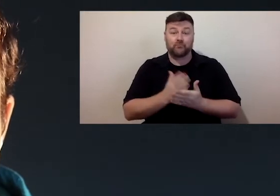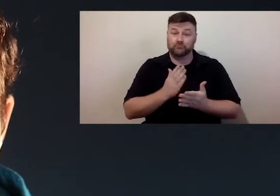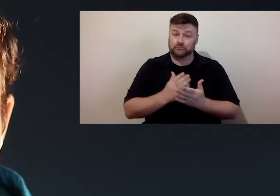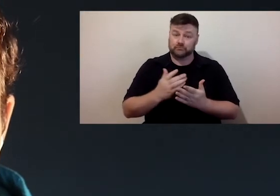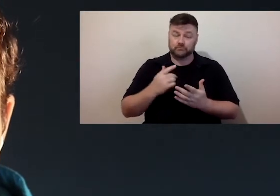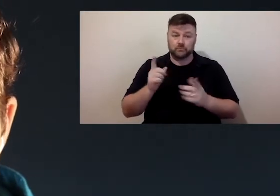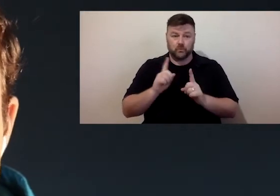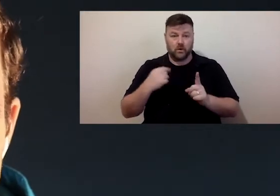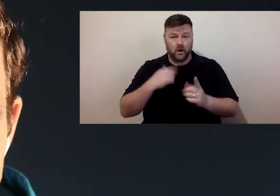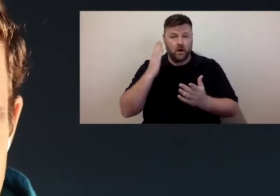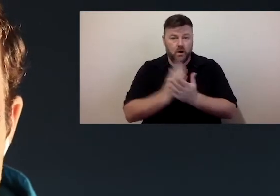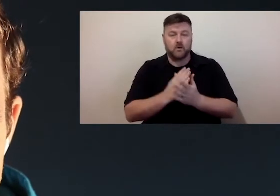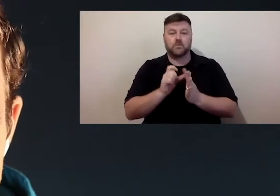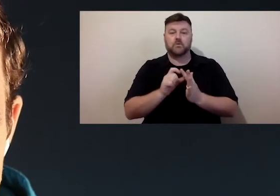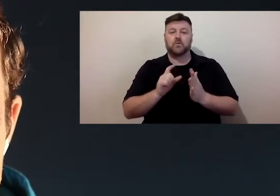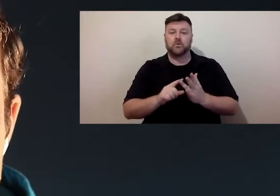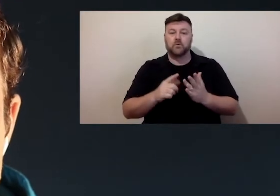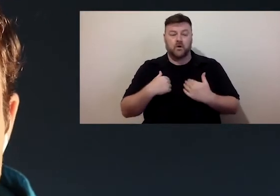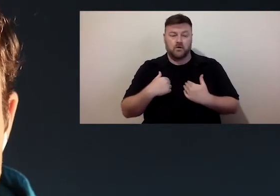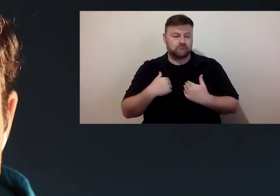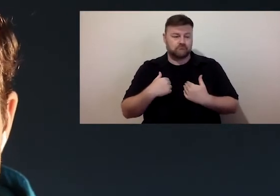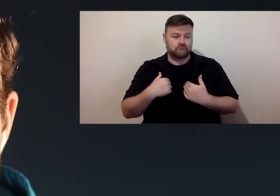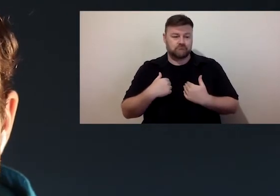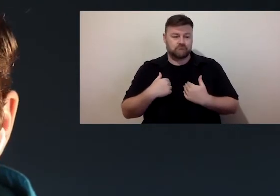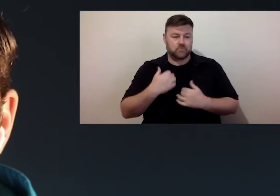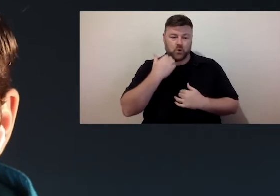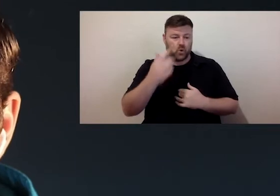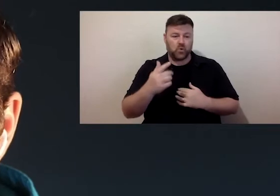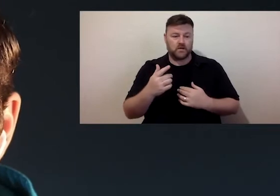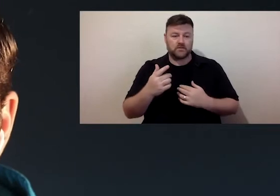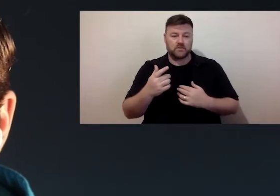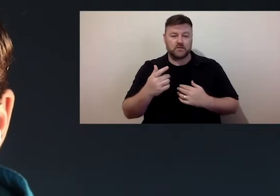core, I think all I'm ever doing is applying a choreographic sensitivity